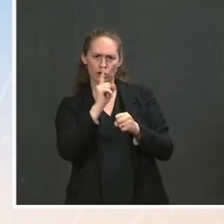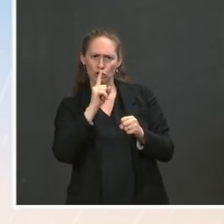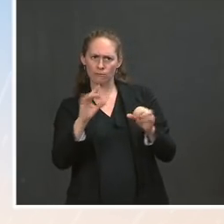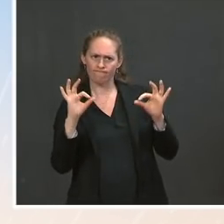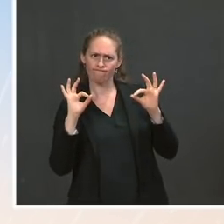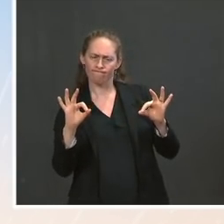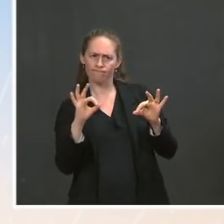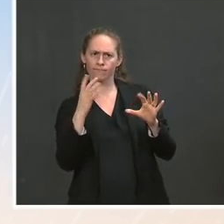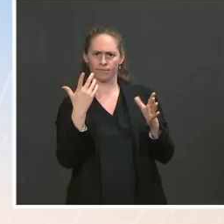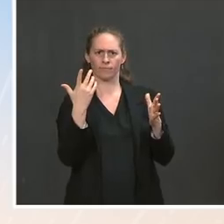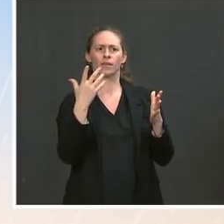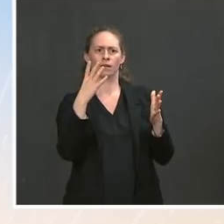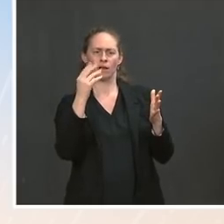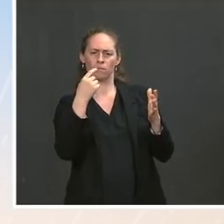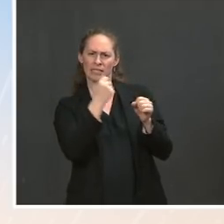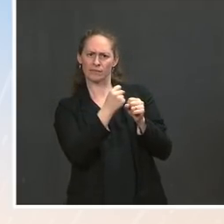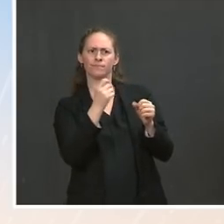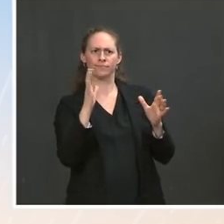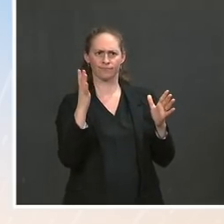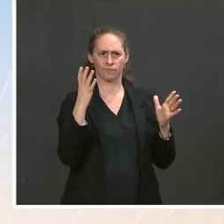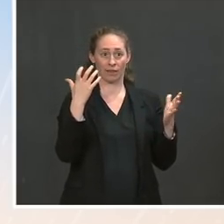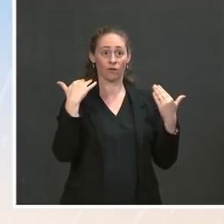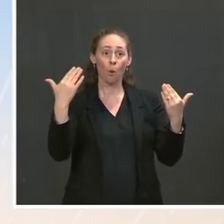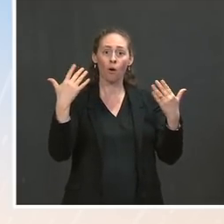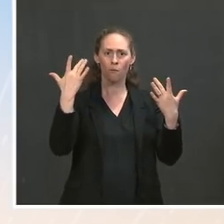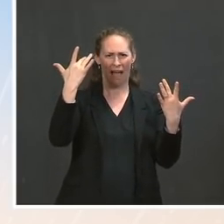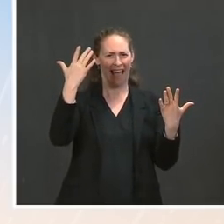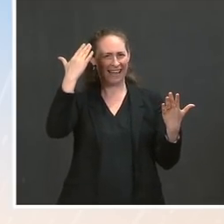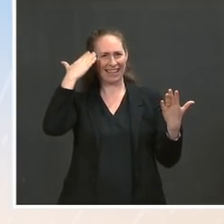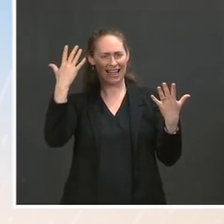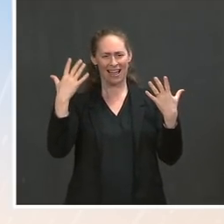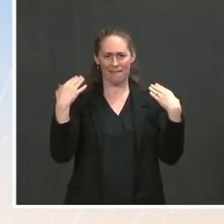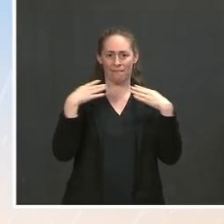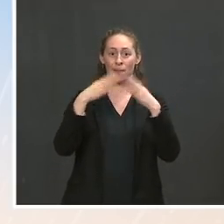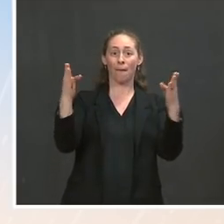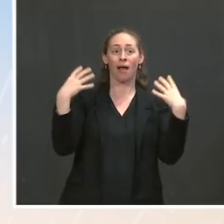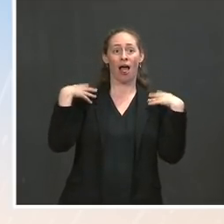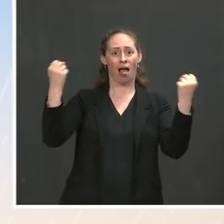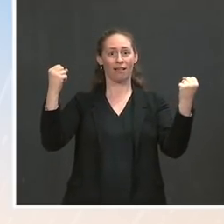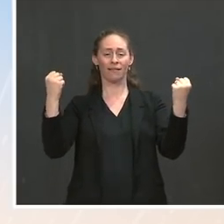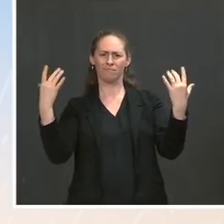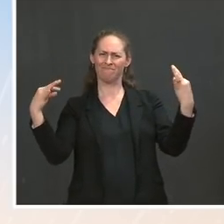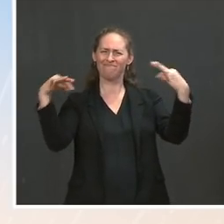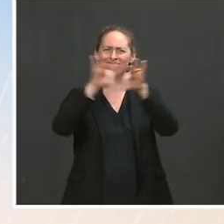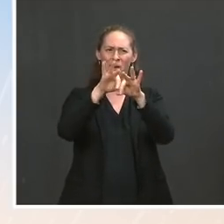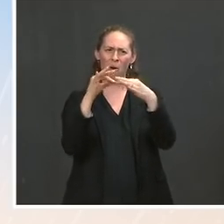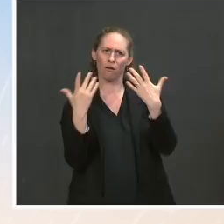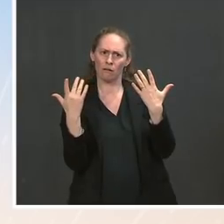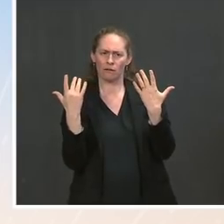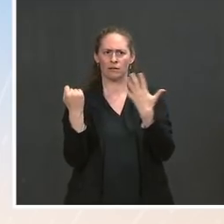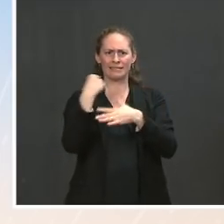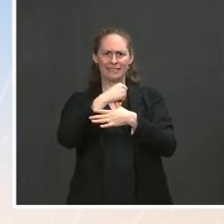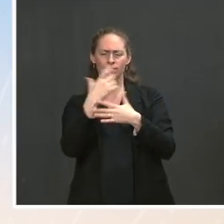remains the central priority as they plan to host the games. We of course look forward to welcoming the prime minister to Washington soon.